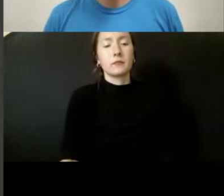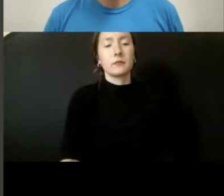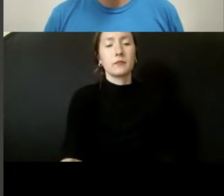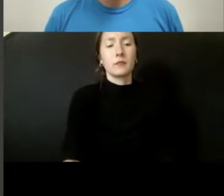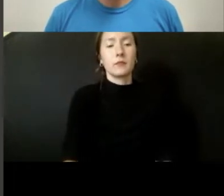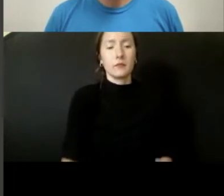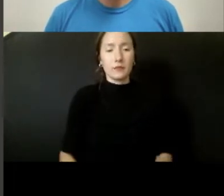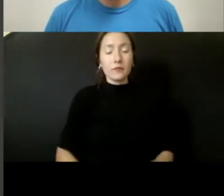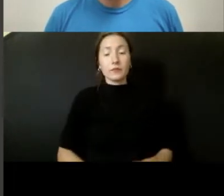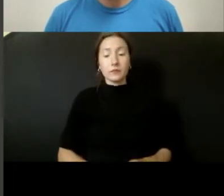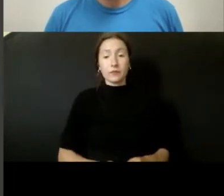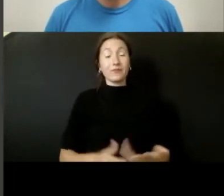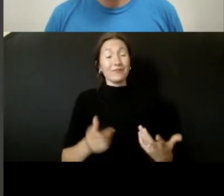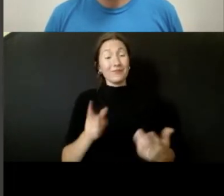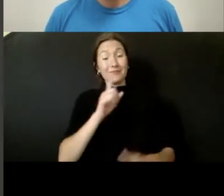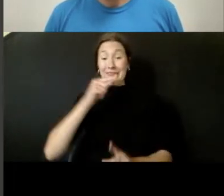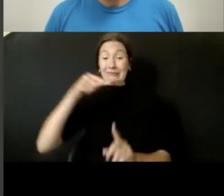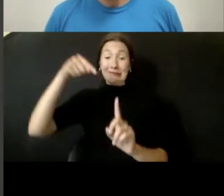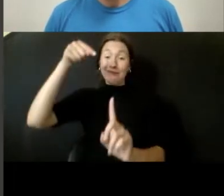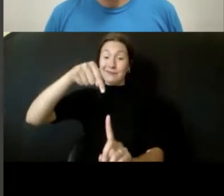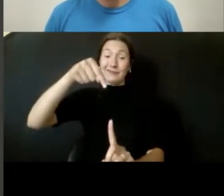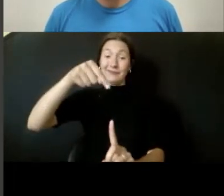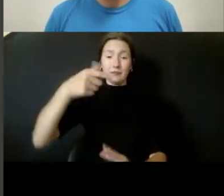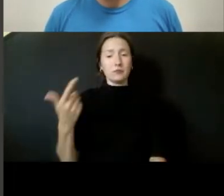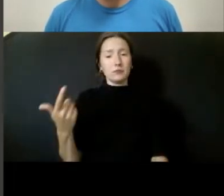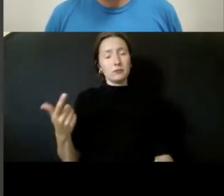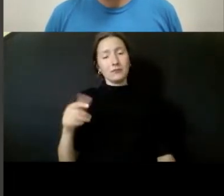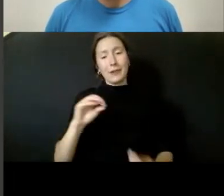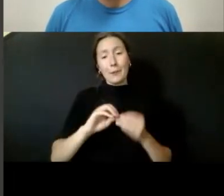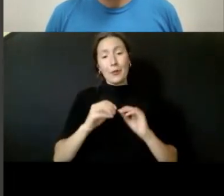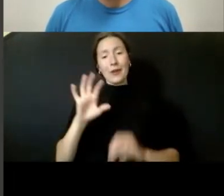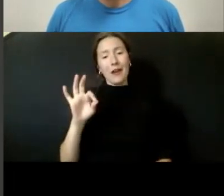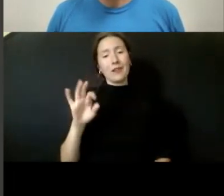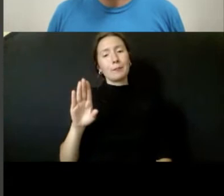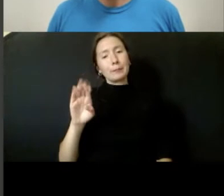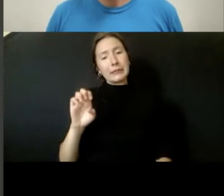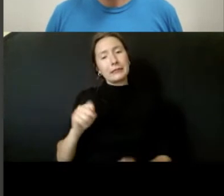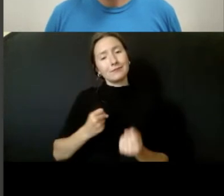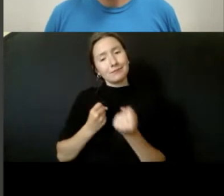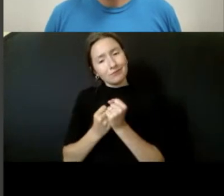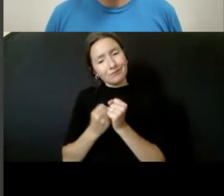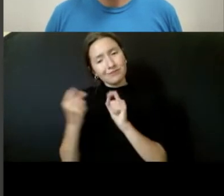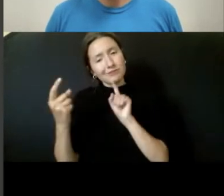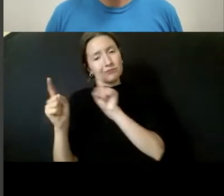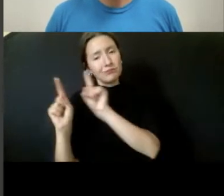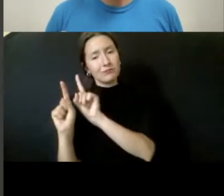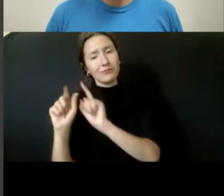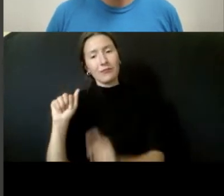um we often do is we get buried in our own little um in our little caves we're doing content we're